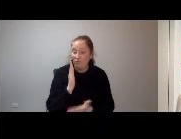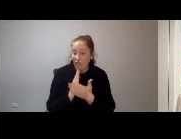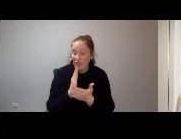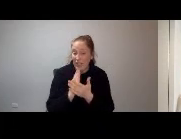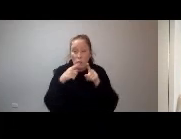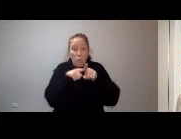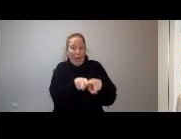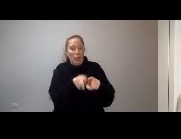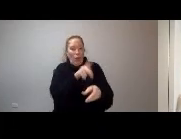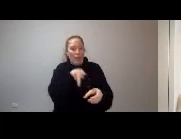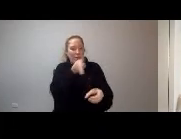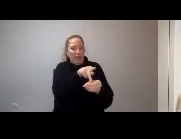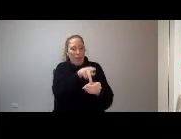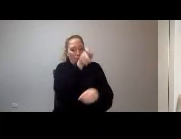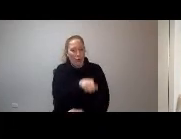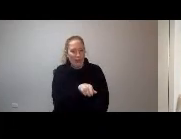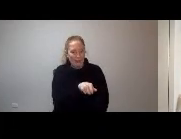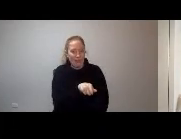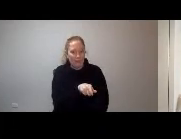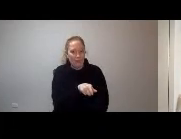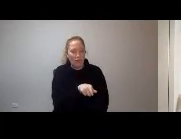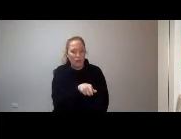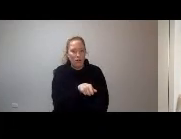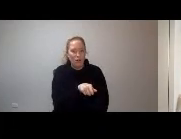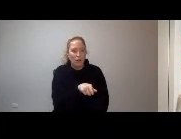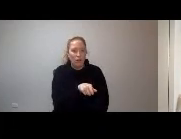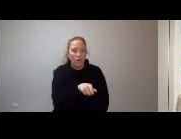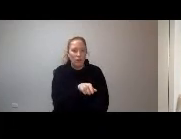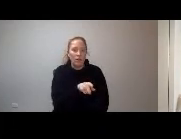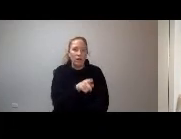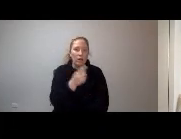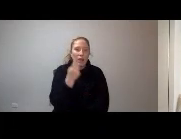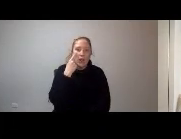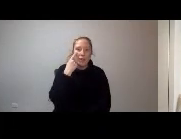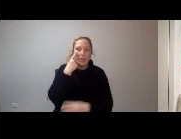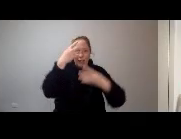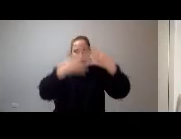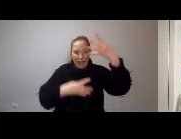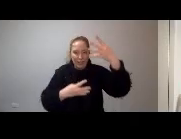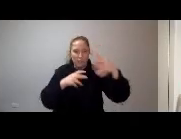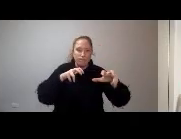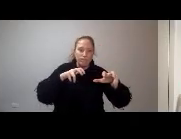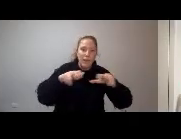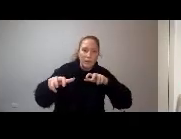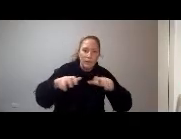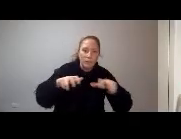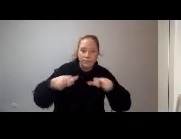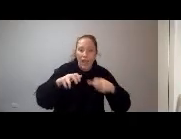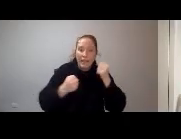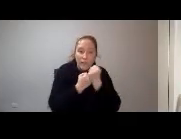So, these things, active support, enabling risk, support for decision-making, those things are very relevant